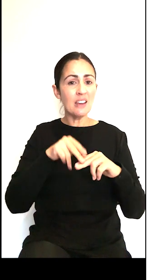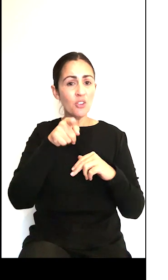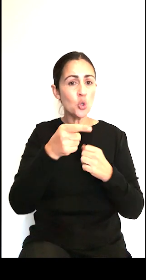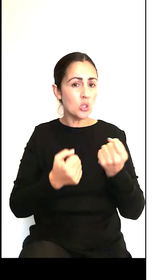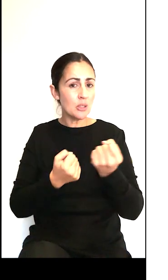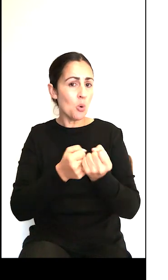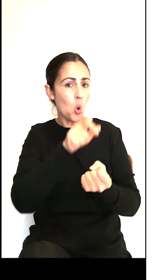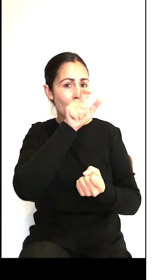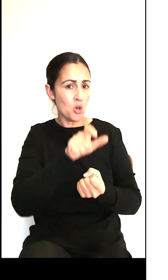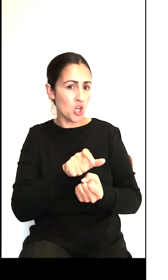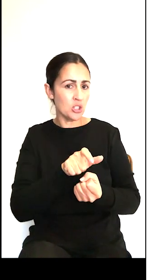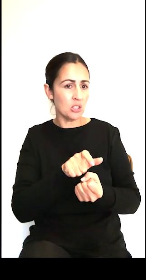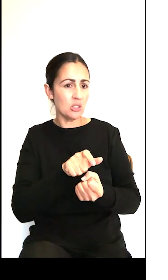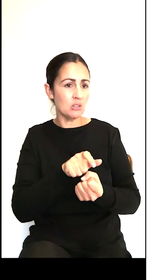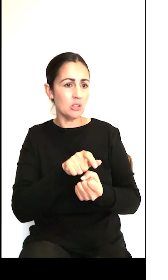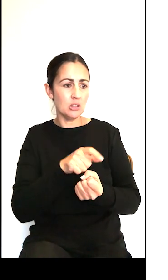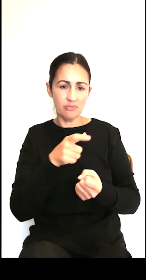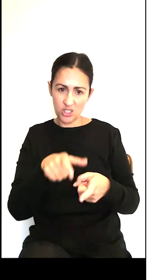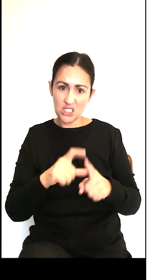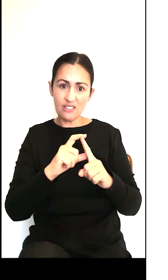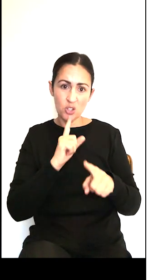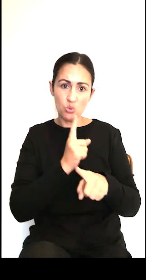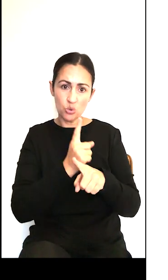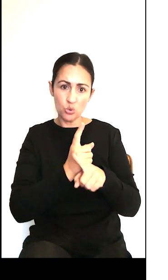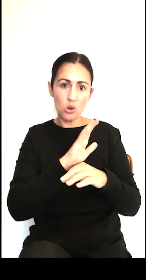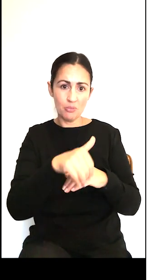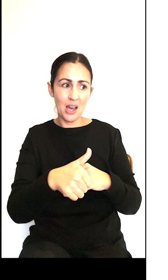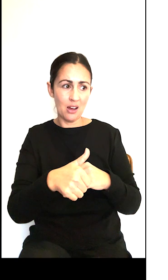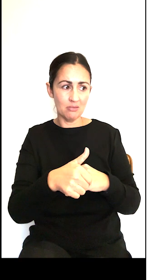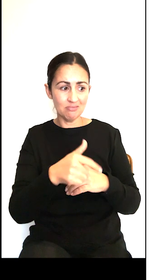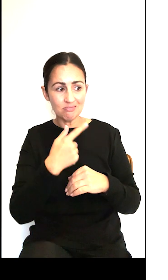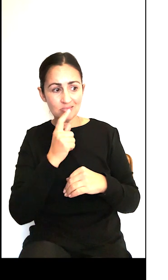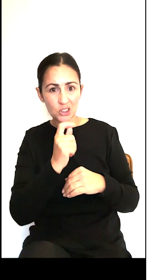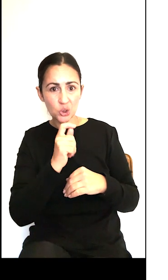conversations about advance care planning which are very sensitive for everyone. And as I said earlier,